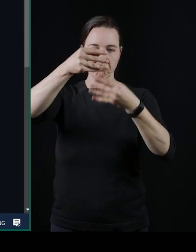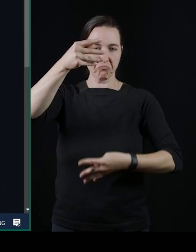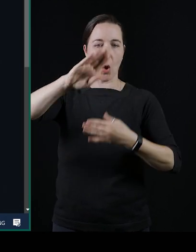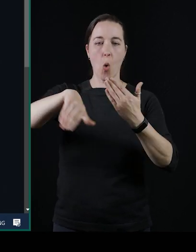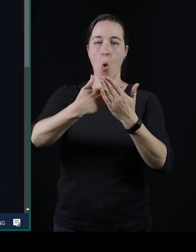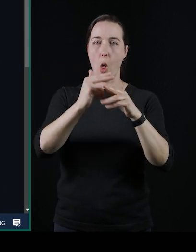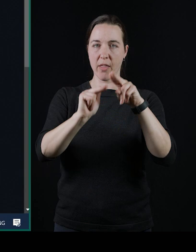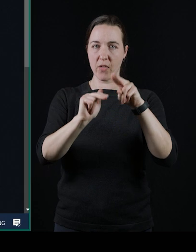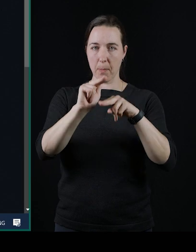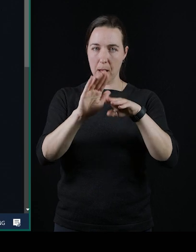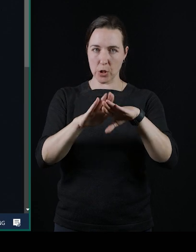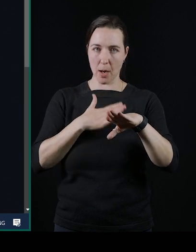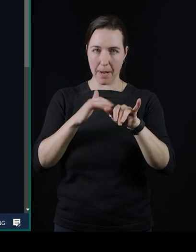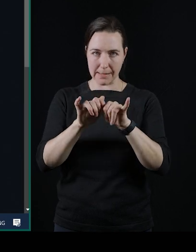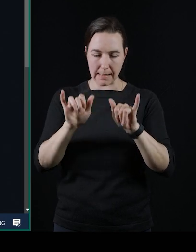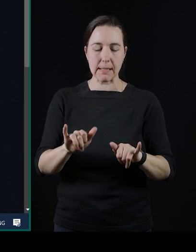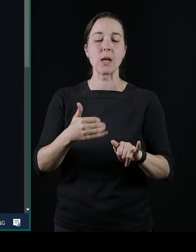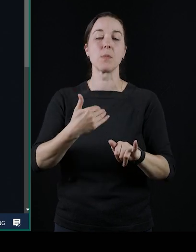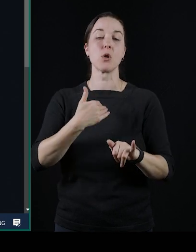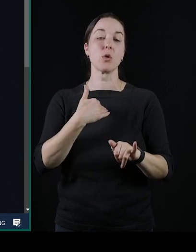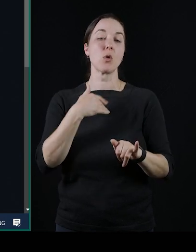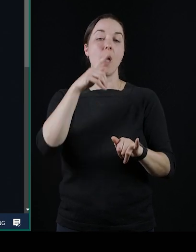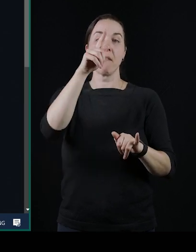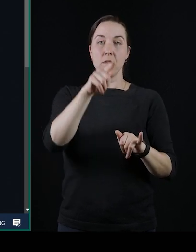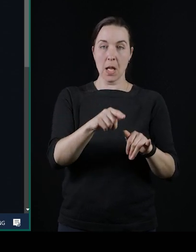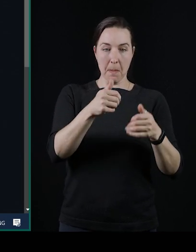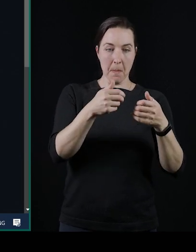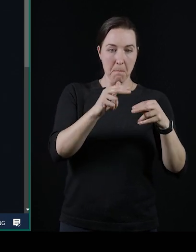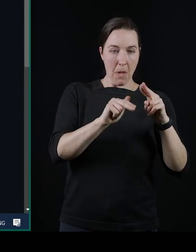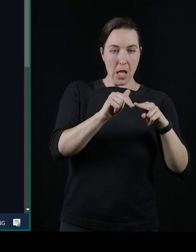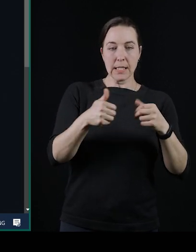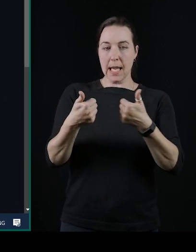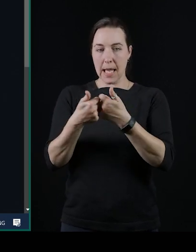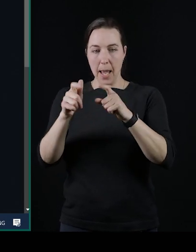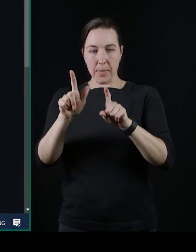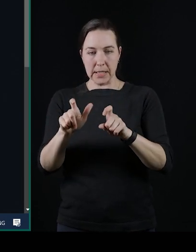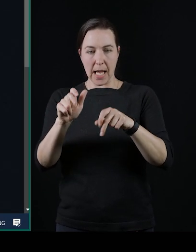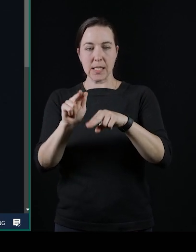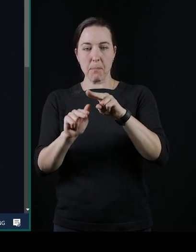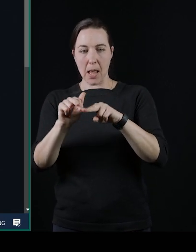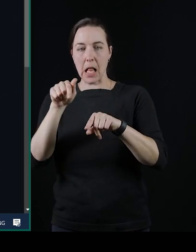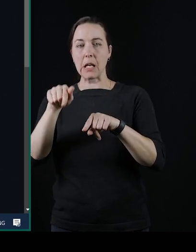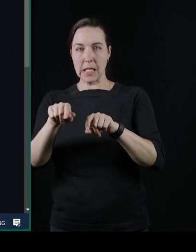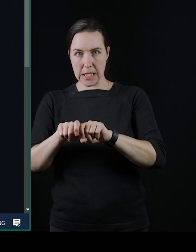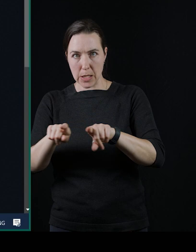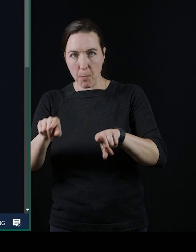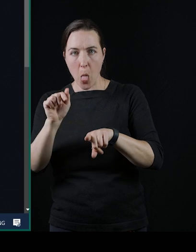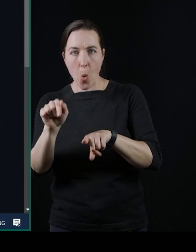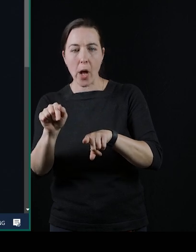So we'll have the OpenArena CDC build and we have the game test build that we, in it's deployed state.